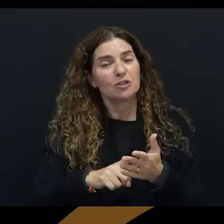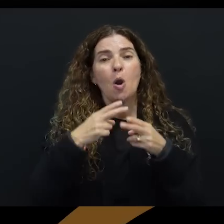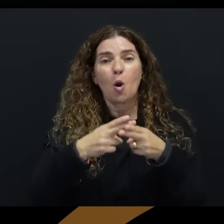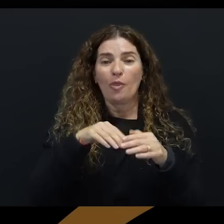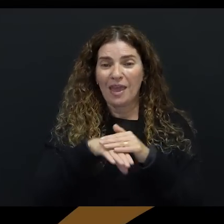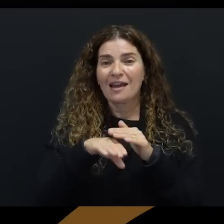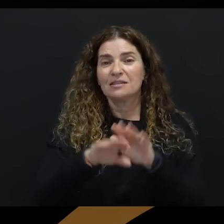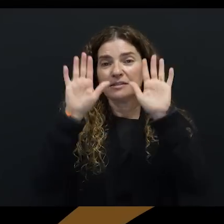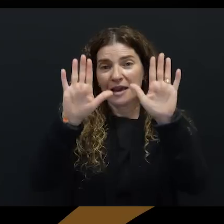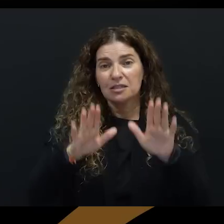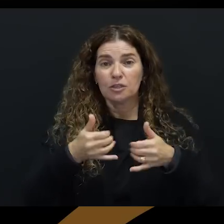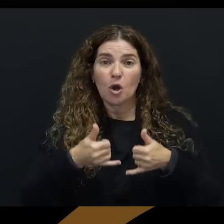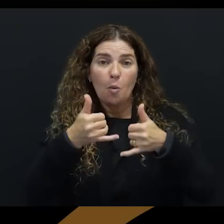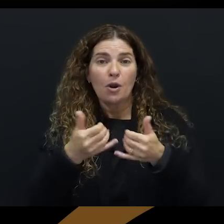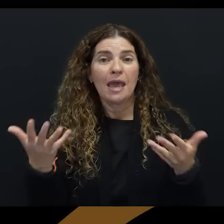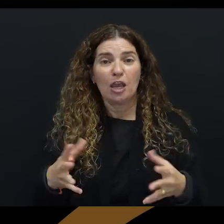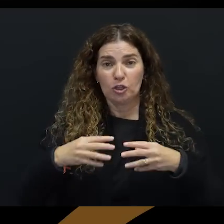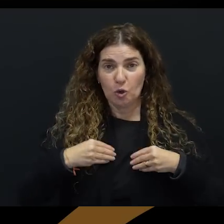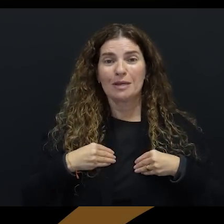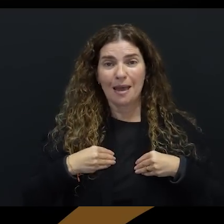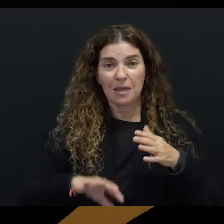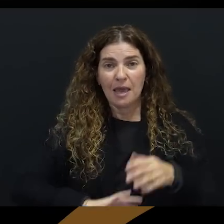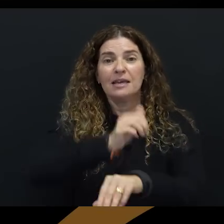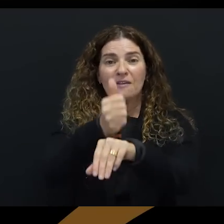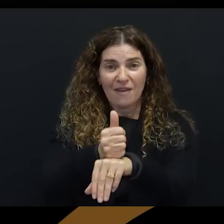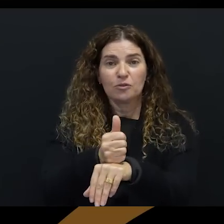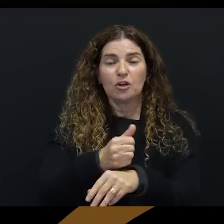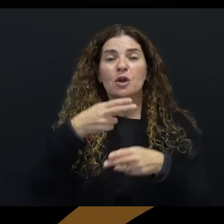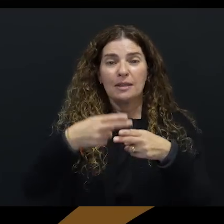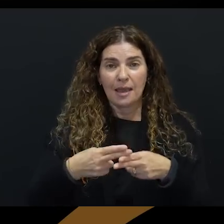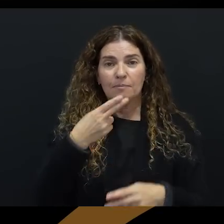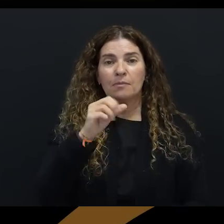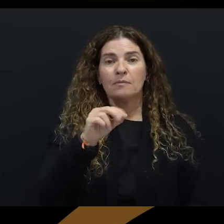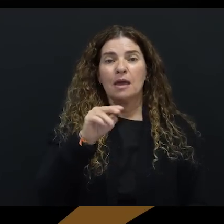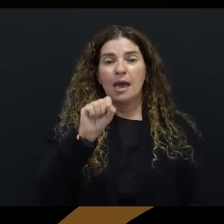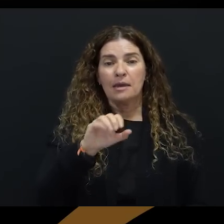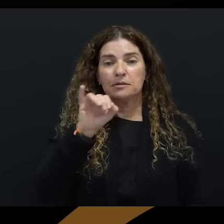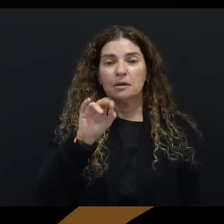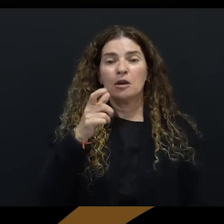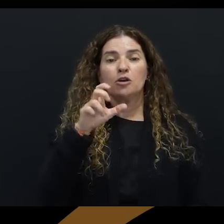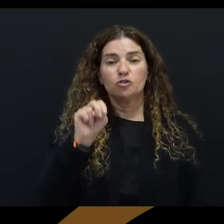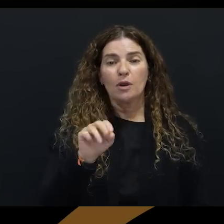and is the reason that Be My Eyes has been honored with a special distinction, The Access Excellence Award.